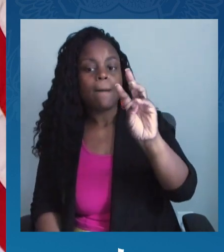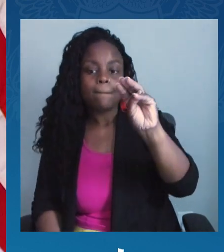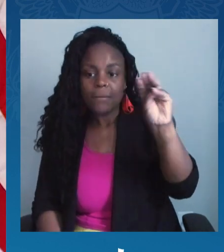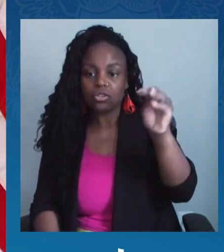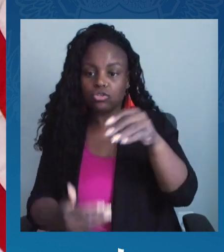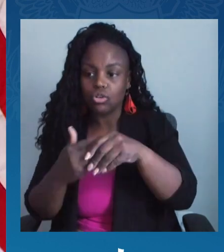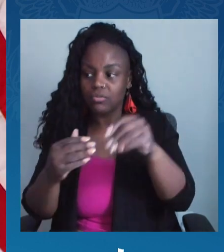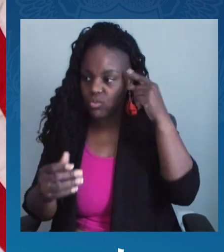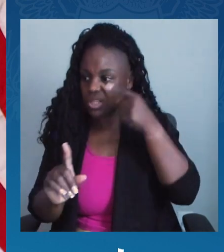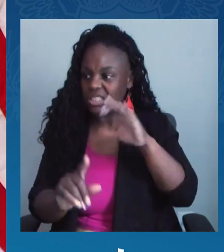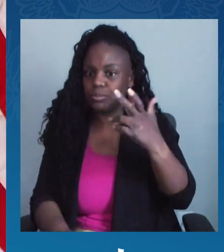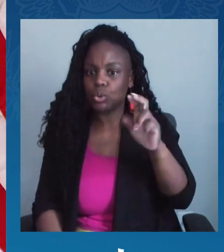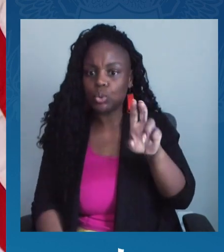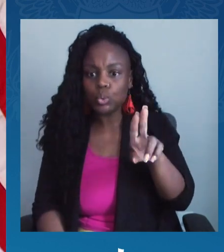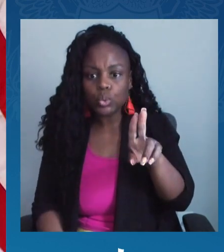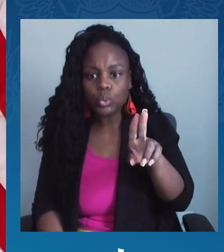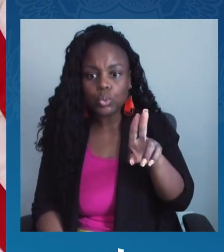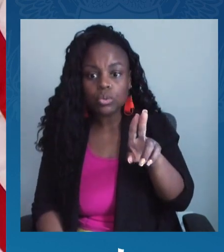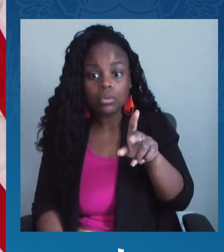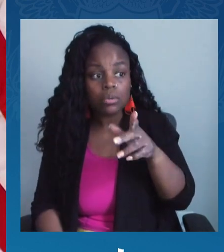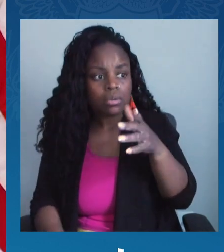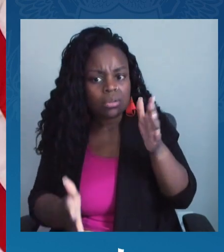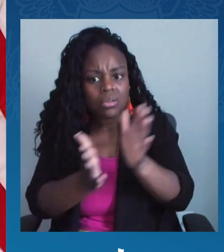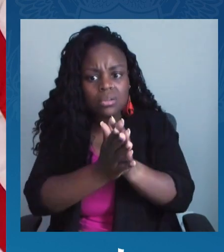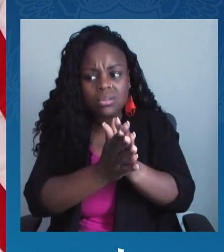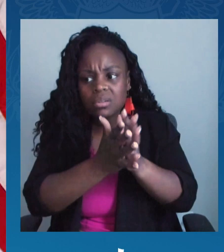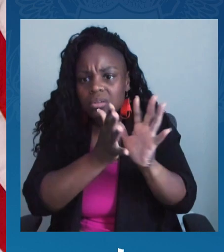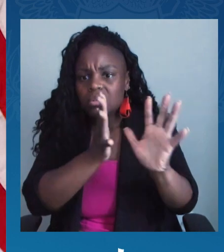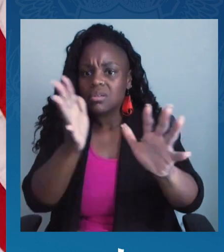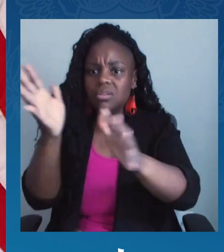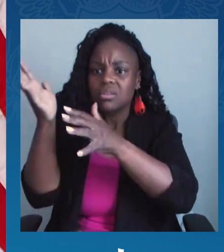The Vice President: Just a few,